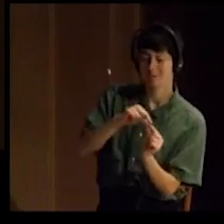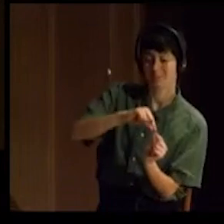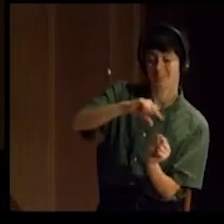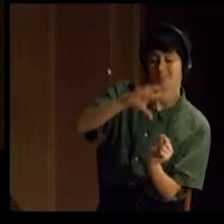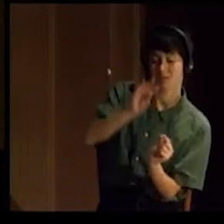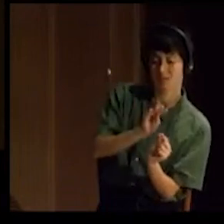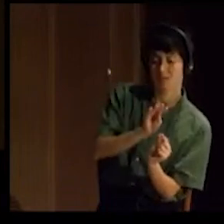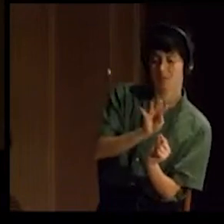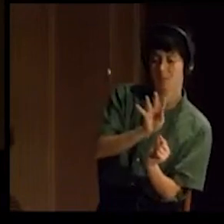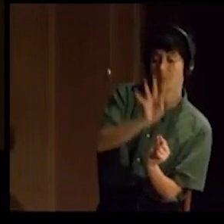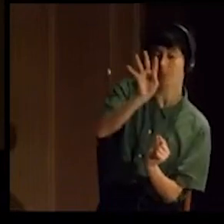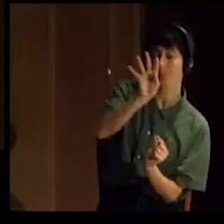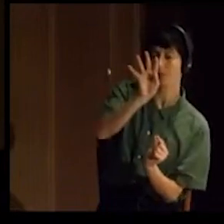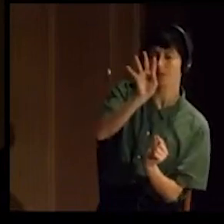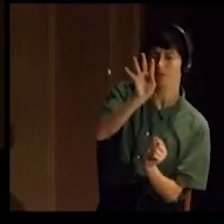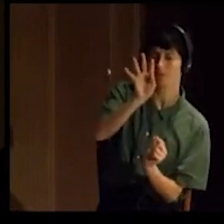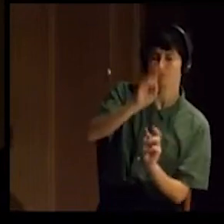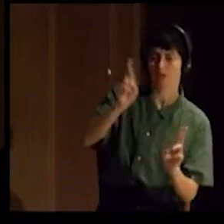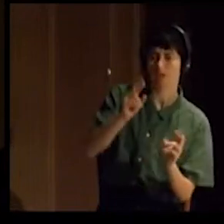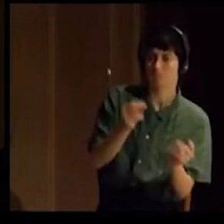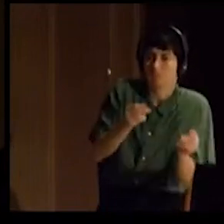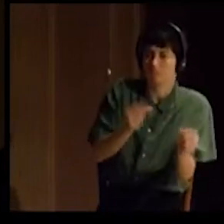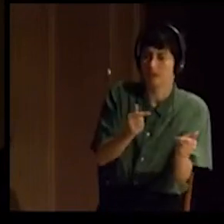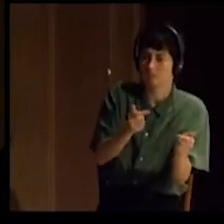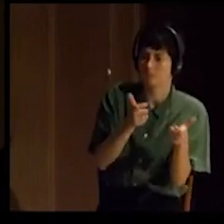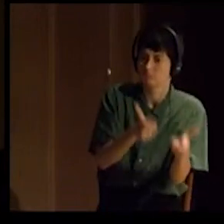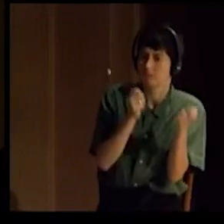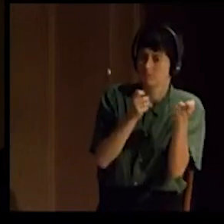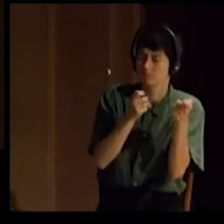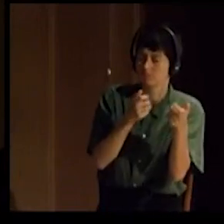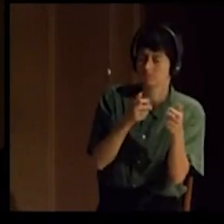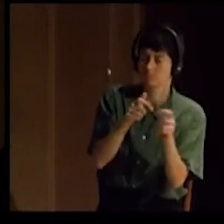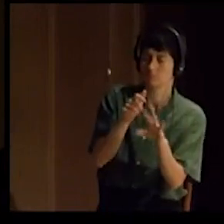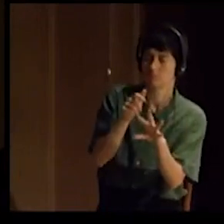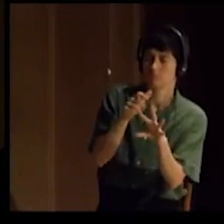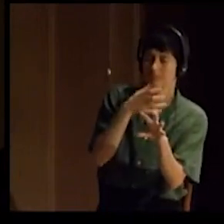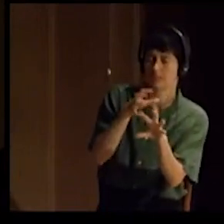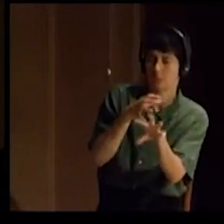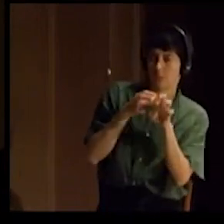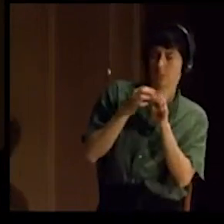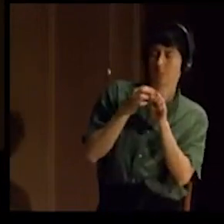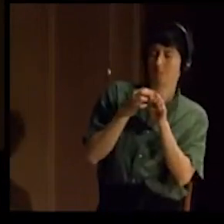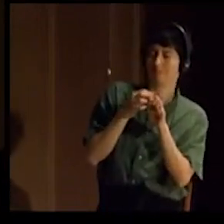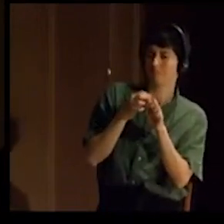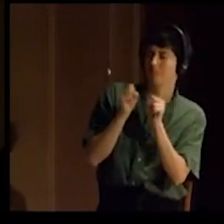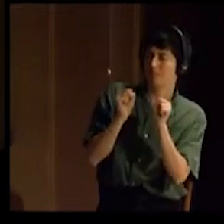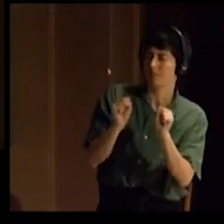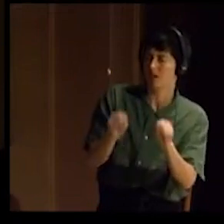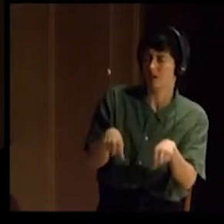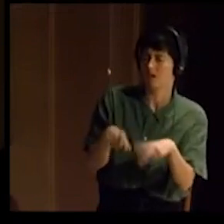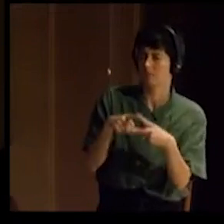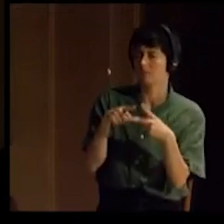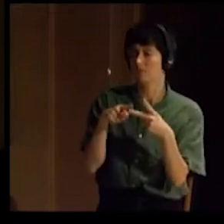but that other hypothesis, that dark down might actually be an adaptation,